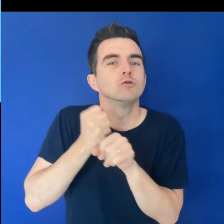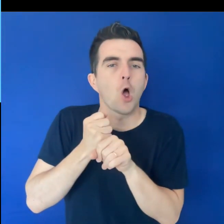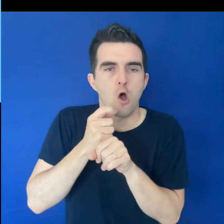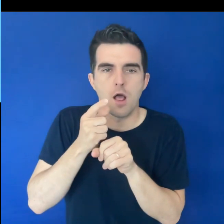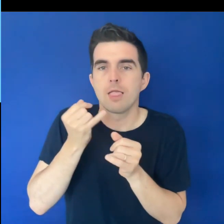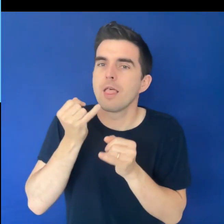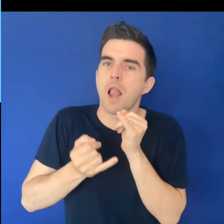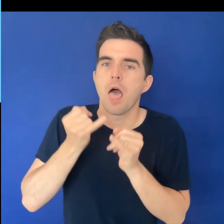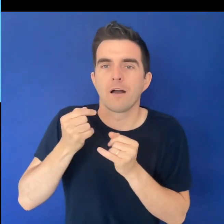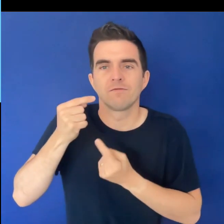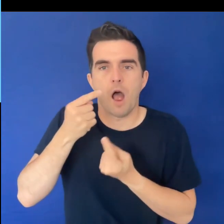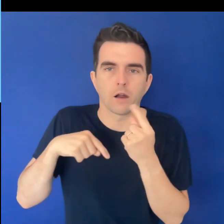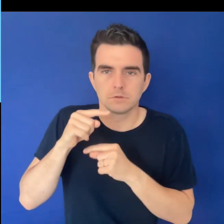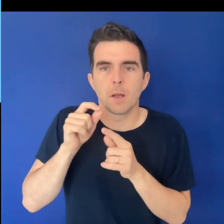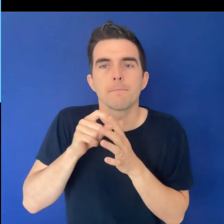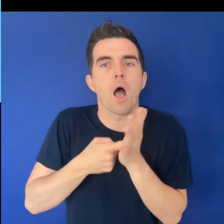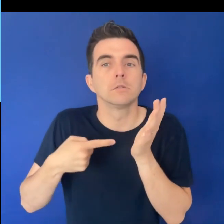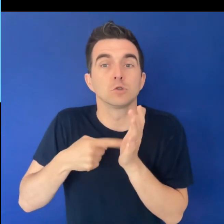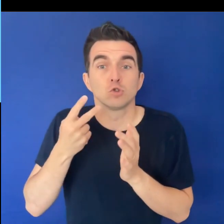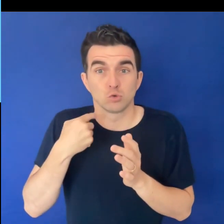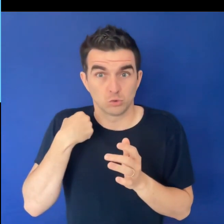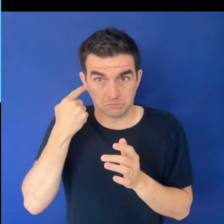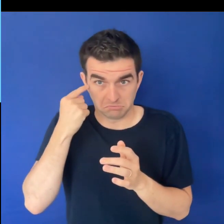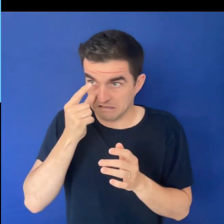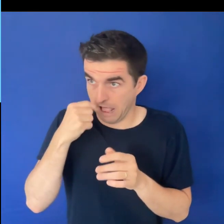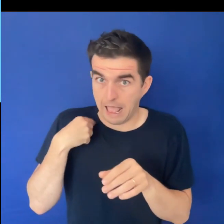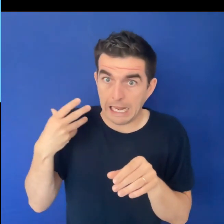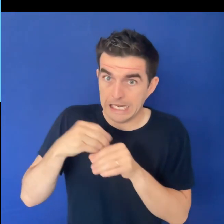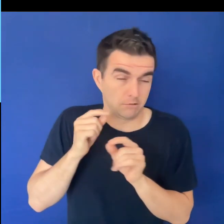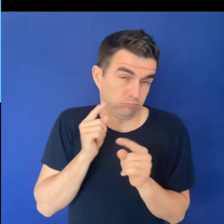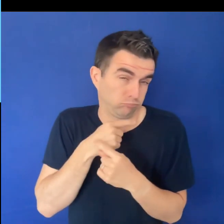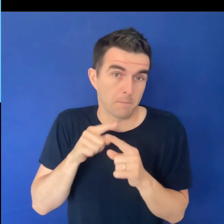Part 2, I don’t think I would ever have gotten back into gaming,